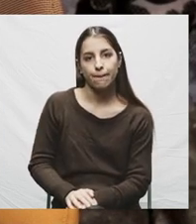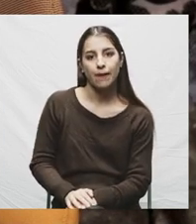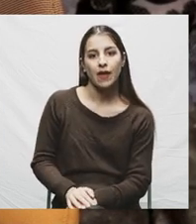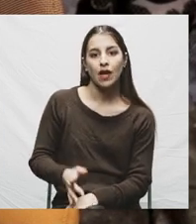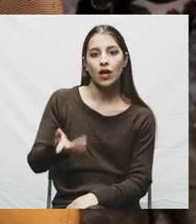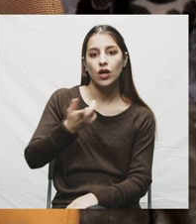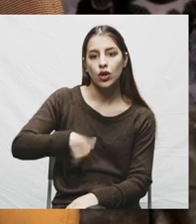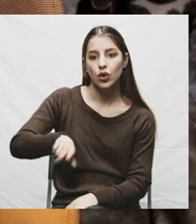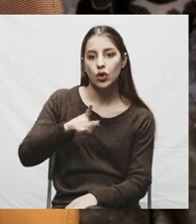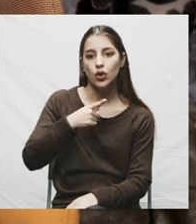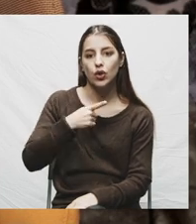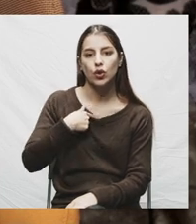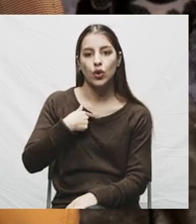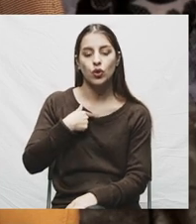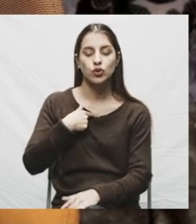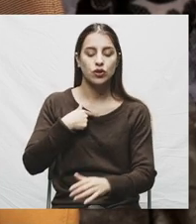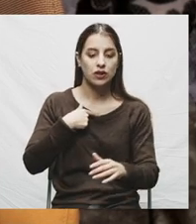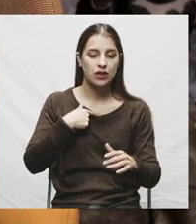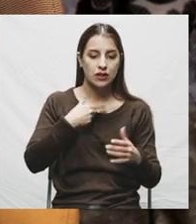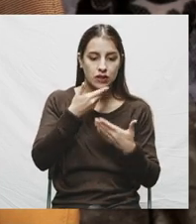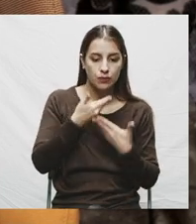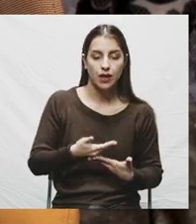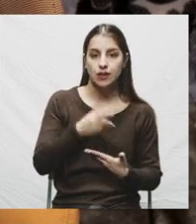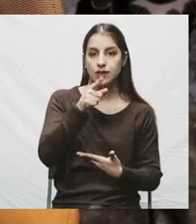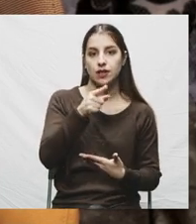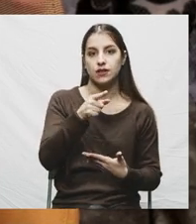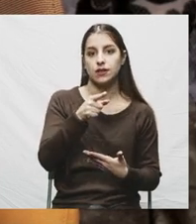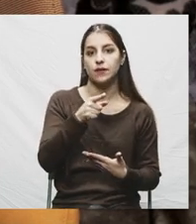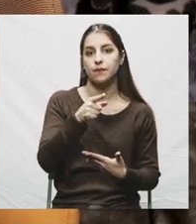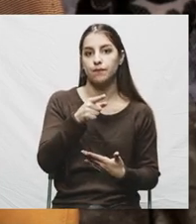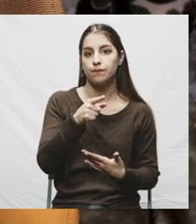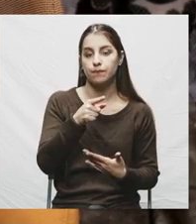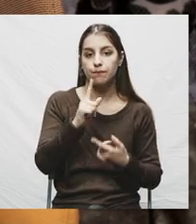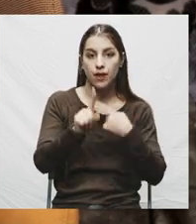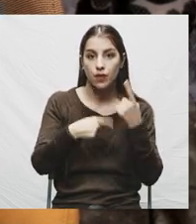of knowing how to put ourselves permanently on a research mode, and surround ourselves with our things,